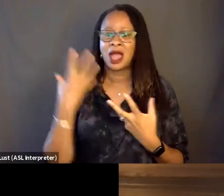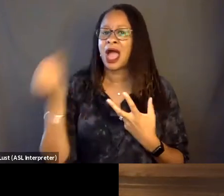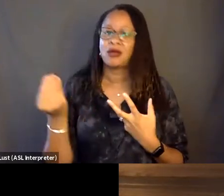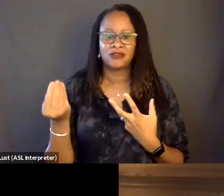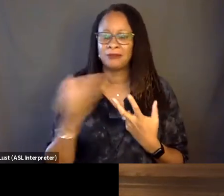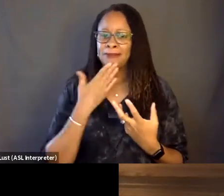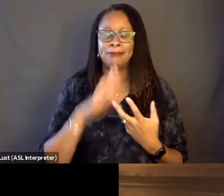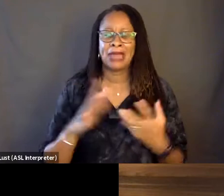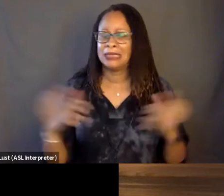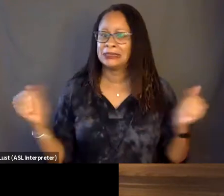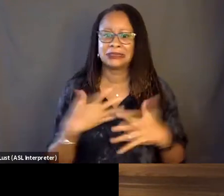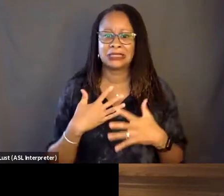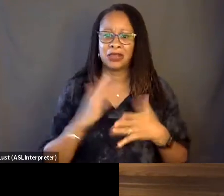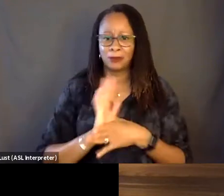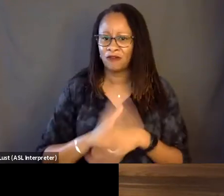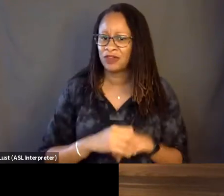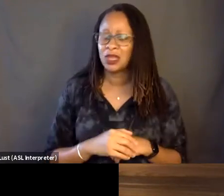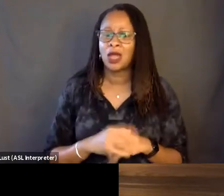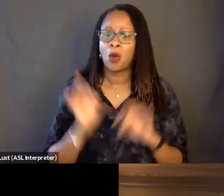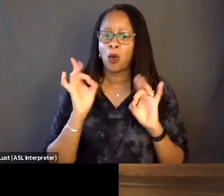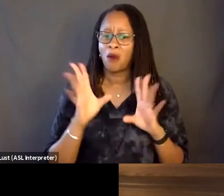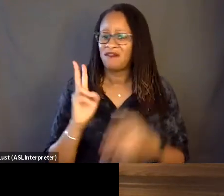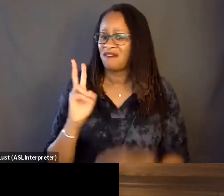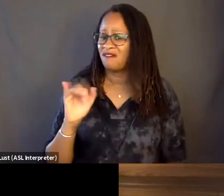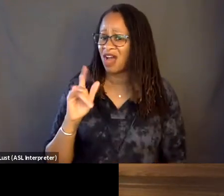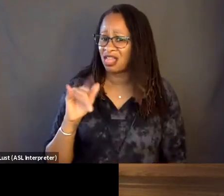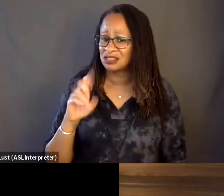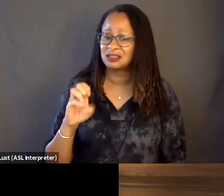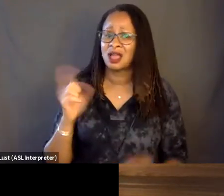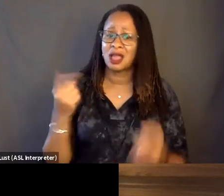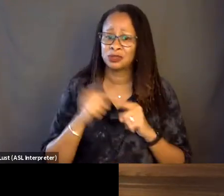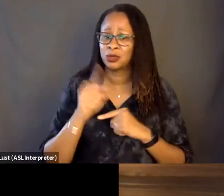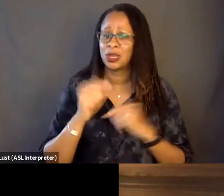Really horrific violence was done to him that's beyond imagining.